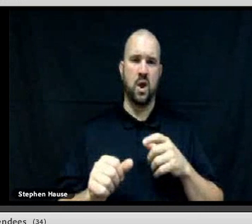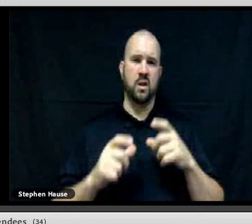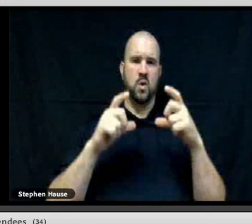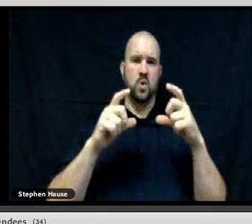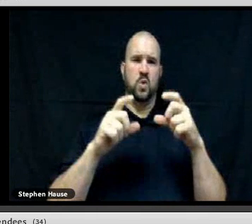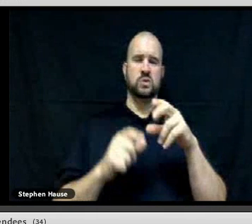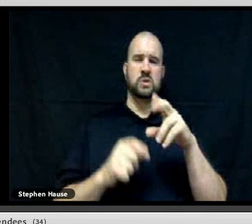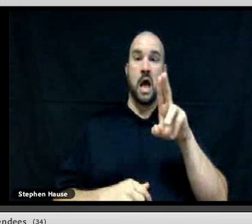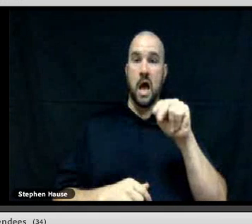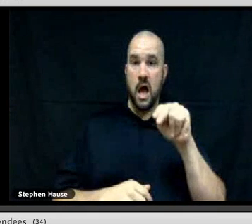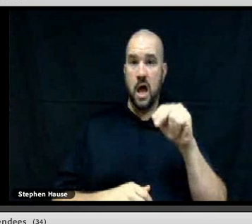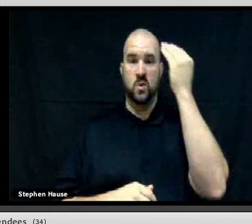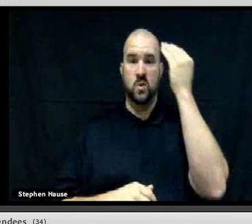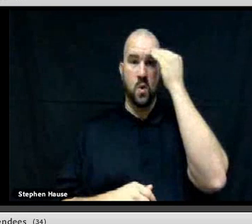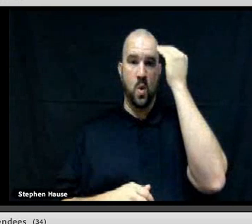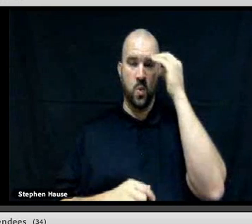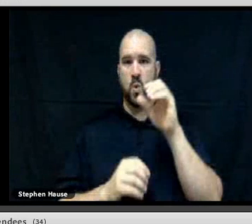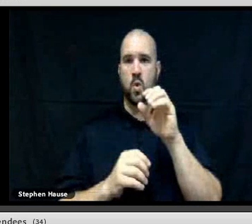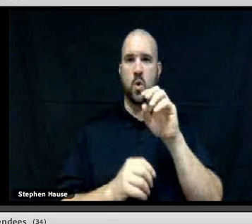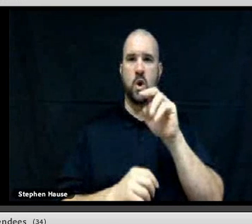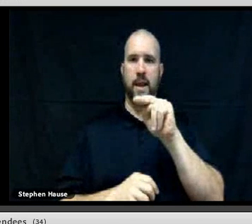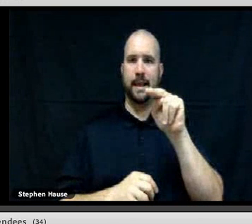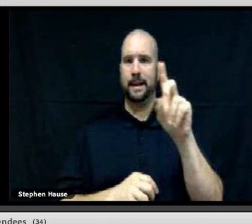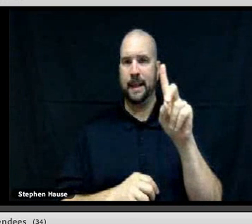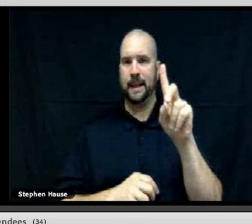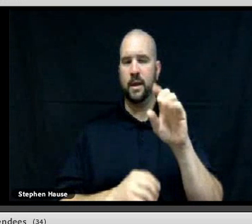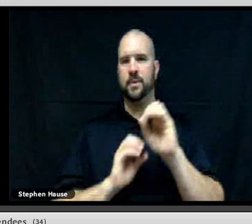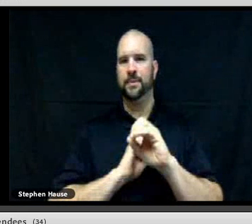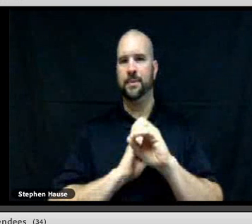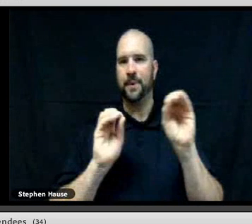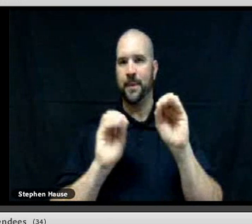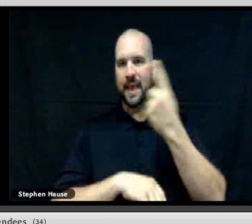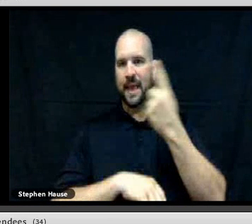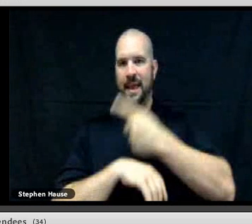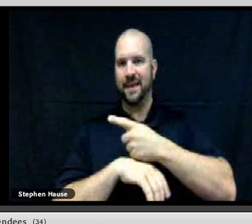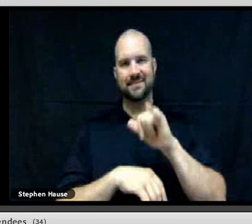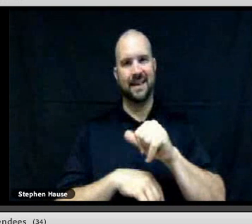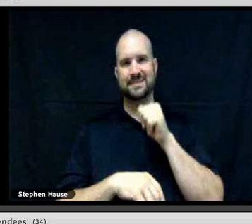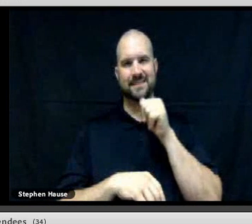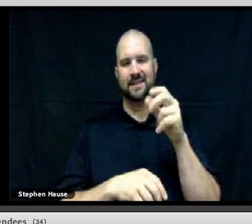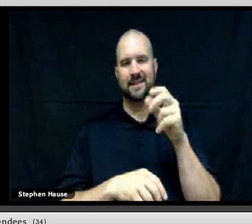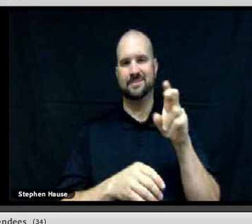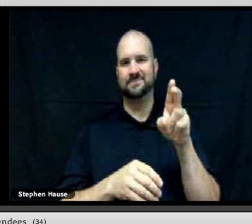um, because, again, that's not useful information for the user. Um, so, if you don't know the date of the object,